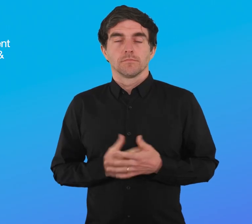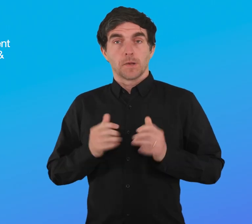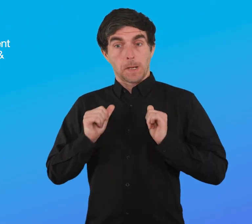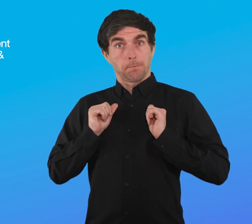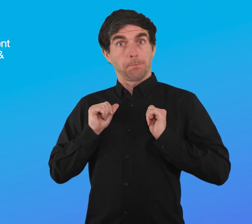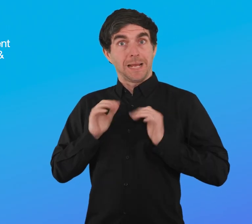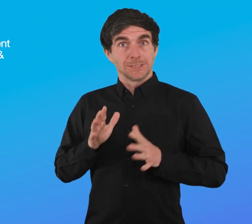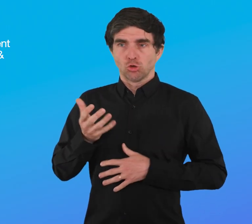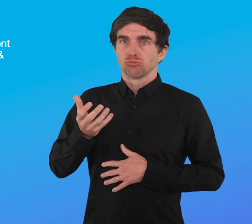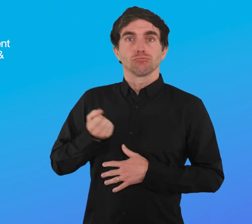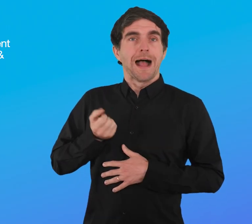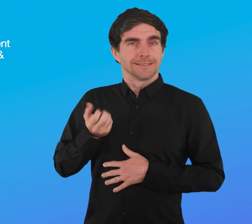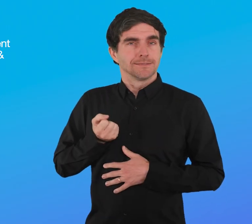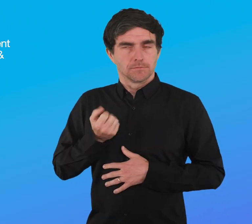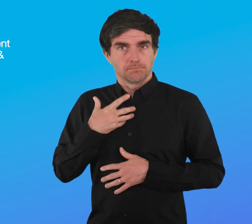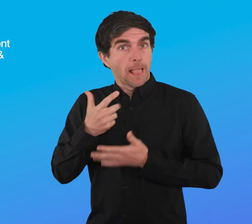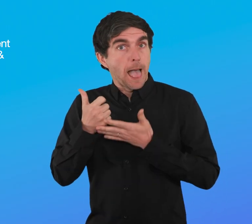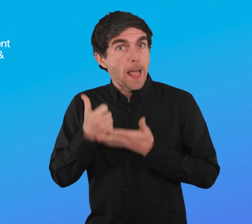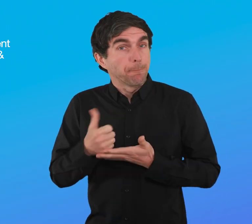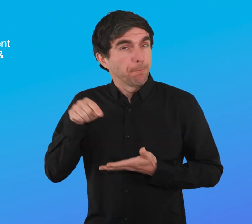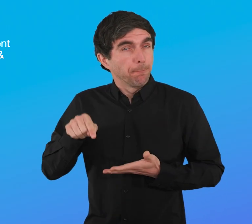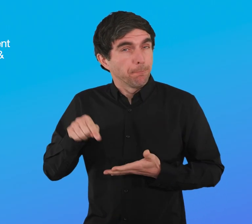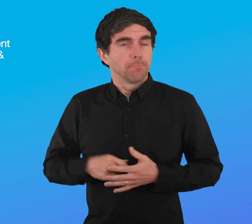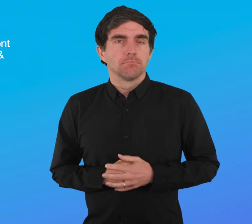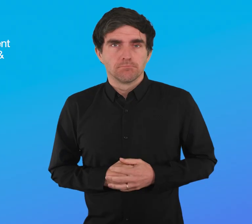Get Help from Pension Credit